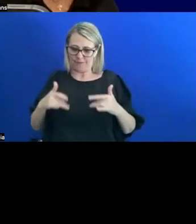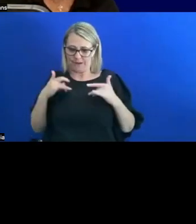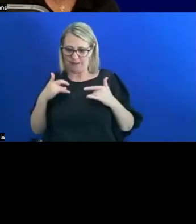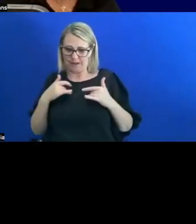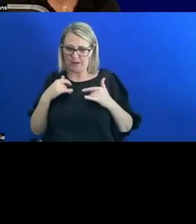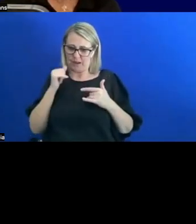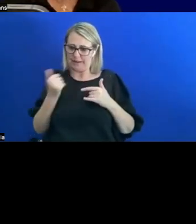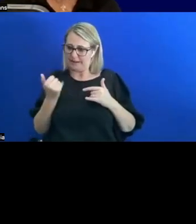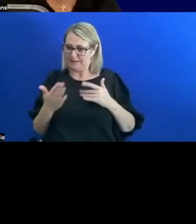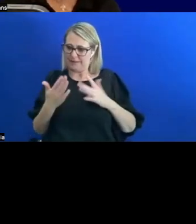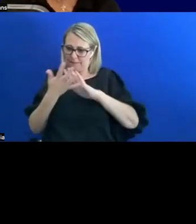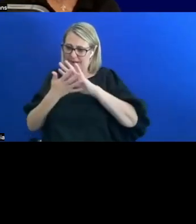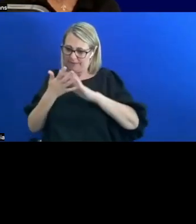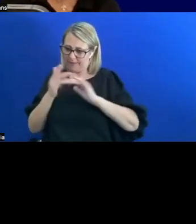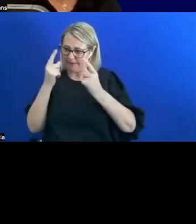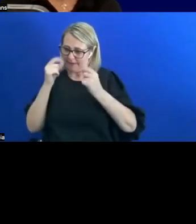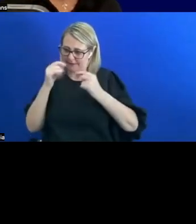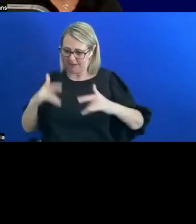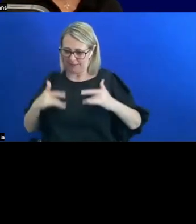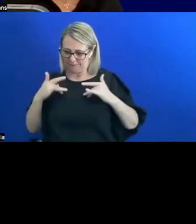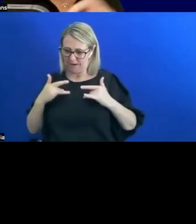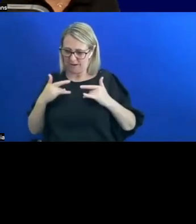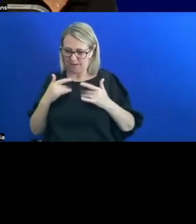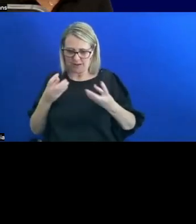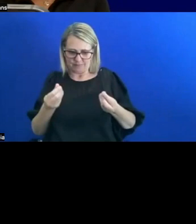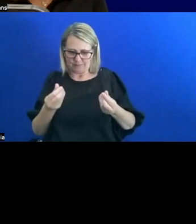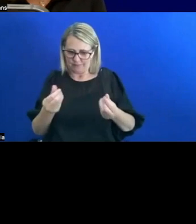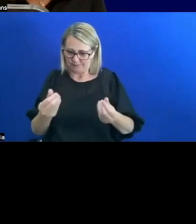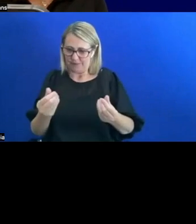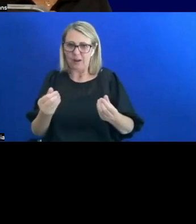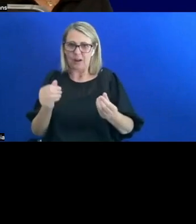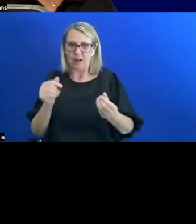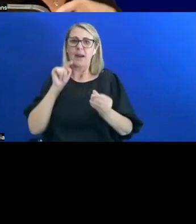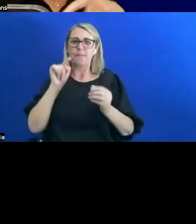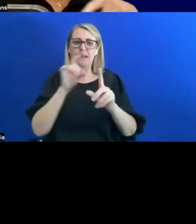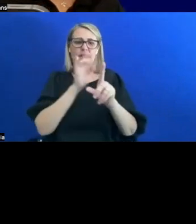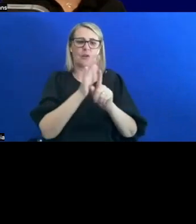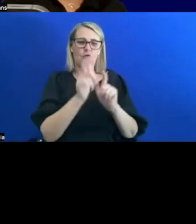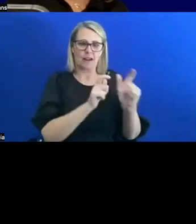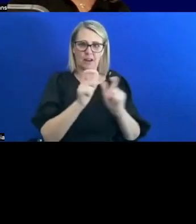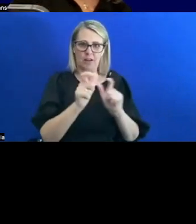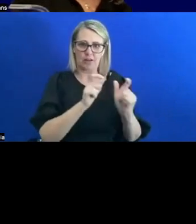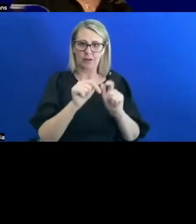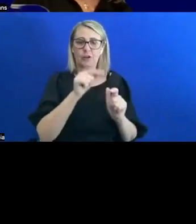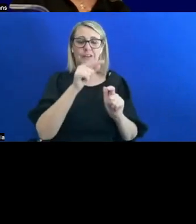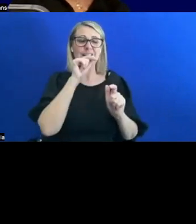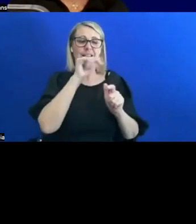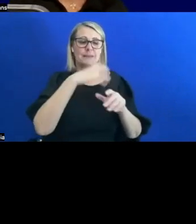sensations and feelings, whilst self-regulation is the ability to control the way you feel and act.